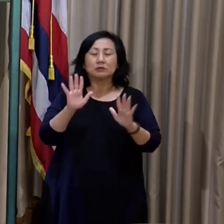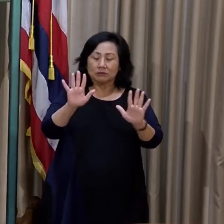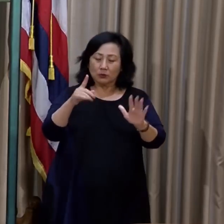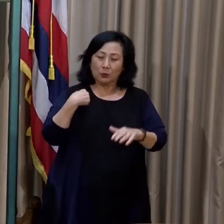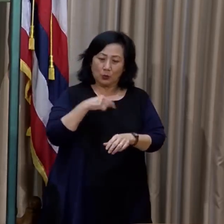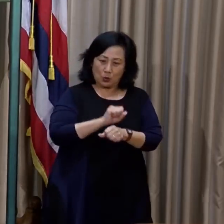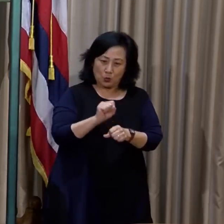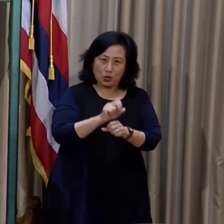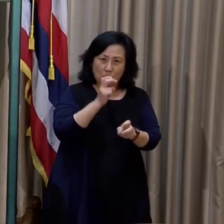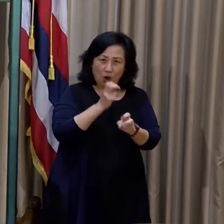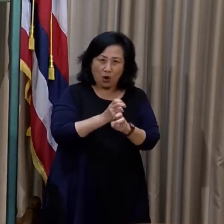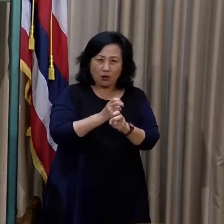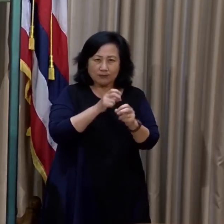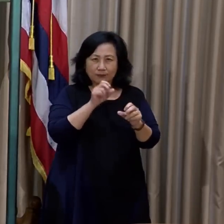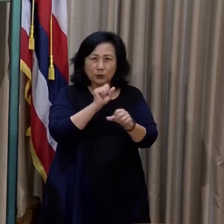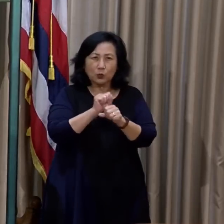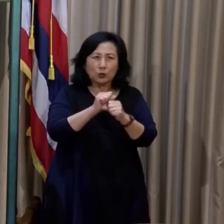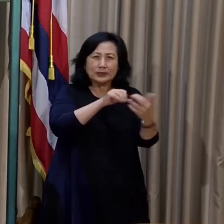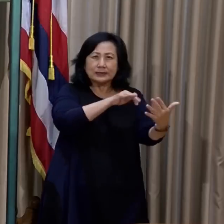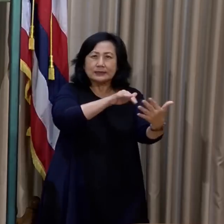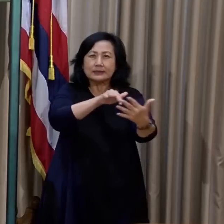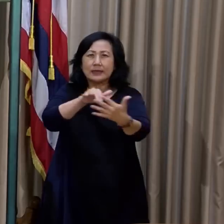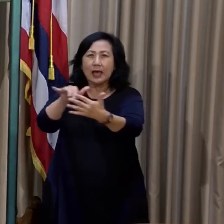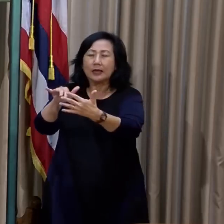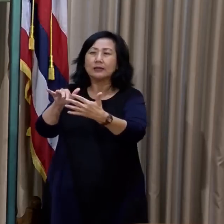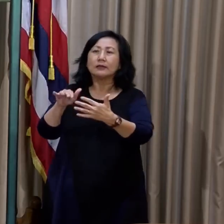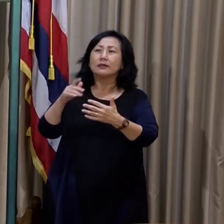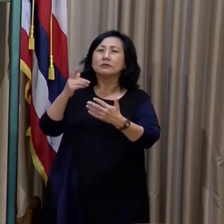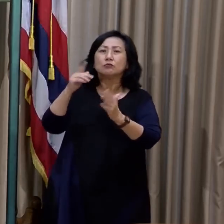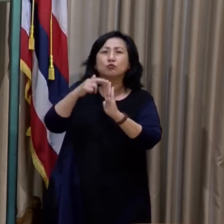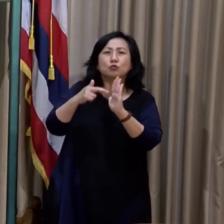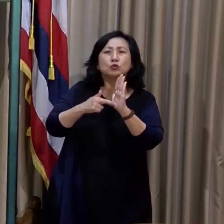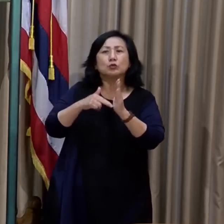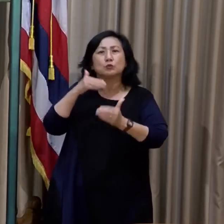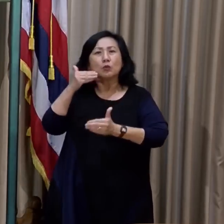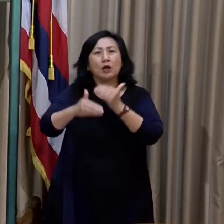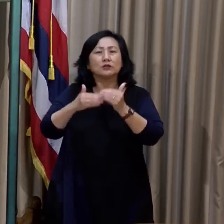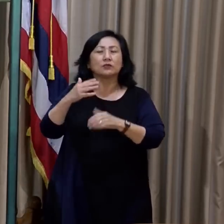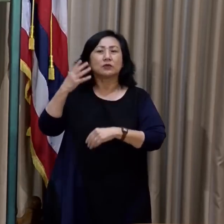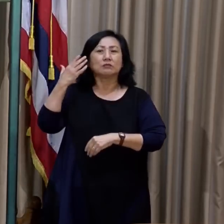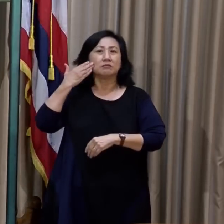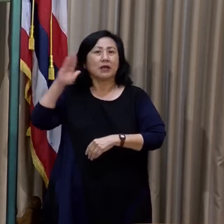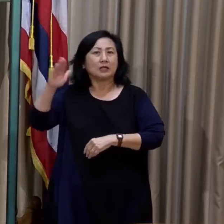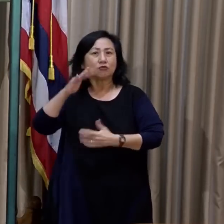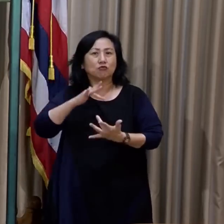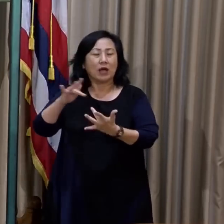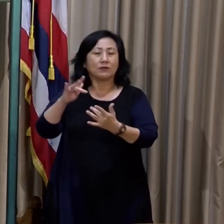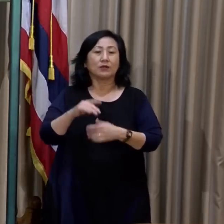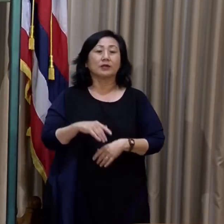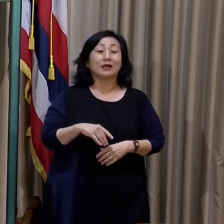TRAVEL. I JUST WANT EVERYONE TO KNOW WE CONTINUE TO WORK VERY HARD AT